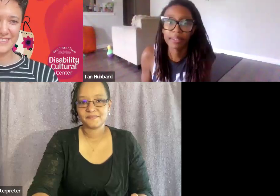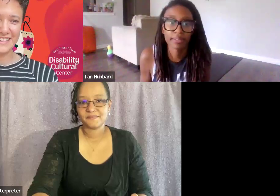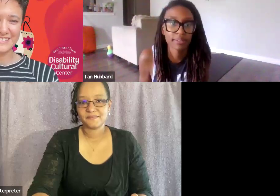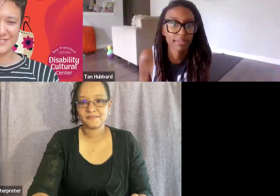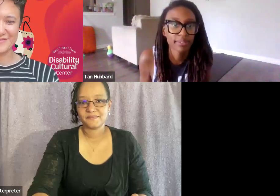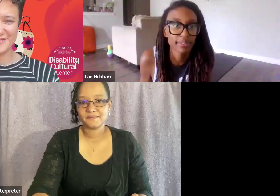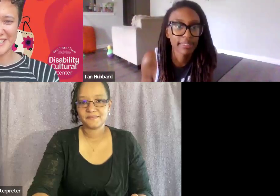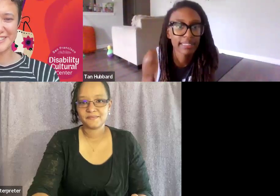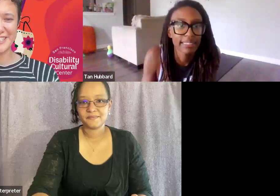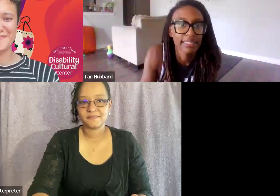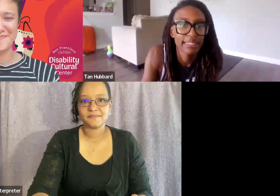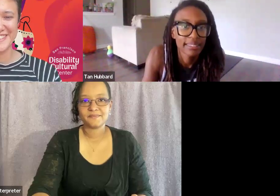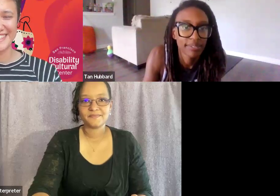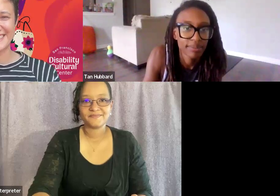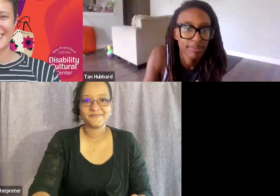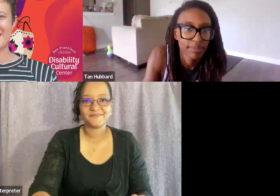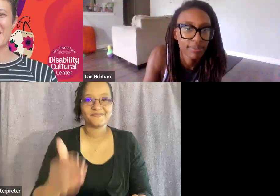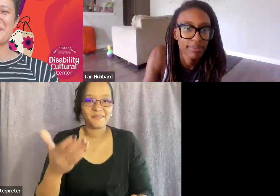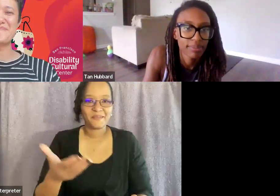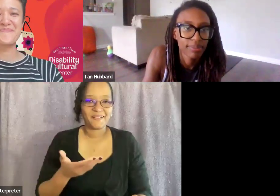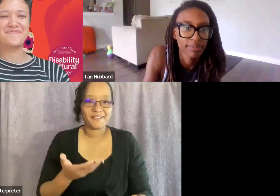You all right, welcome.